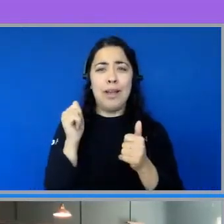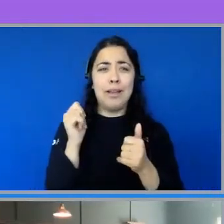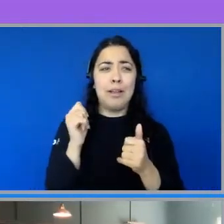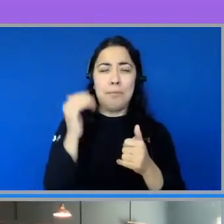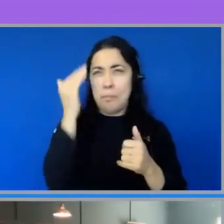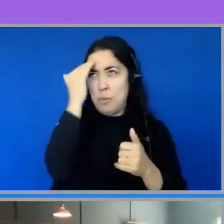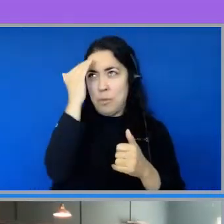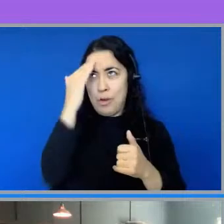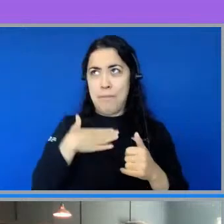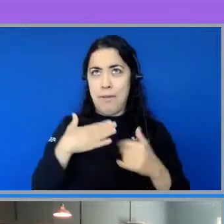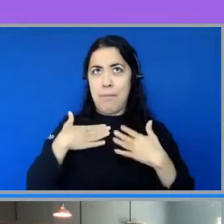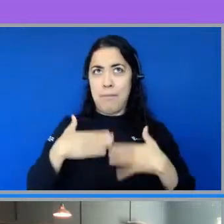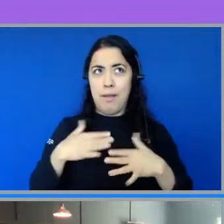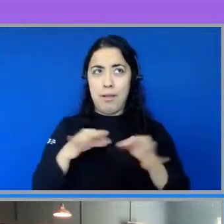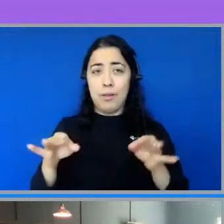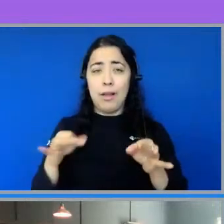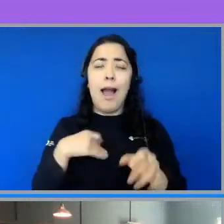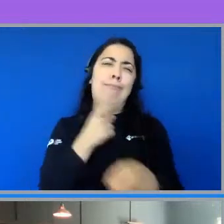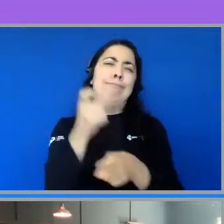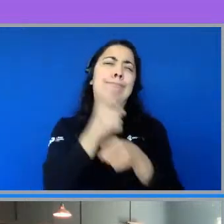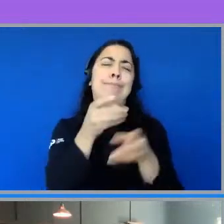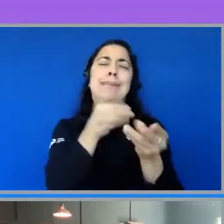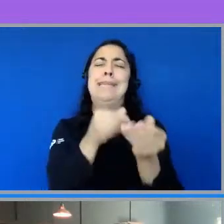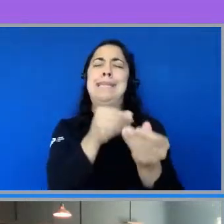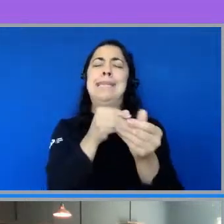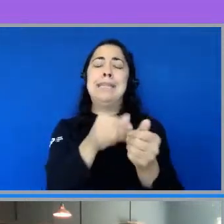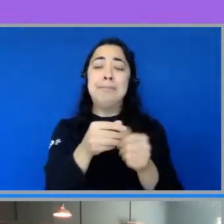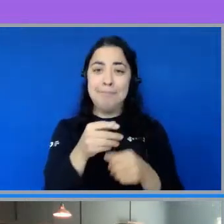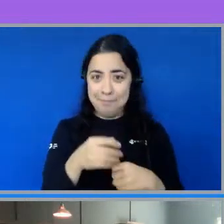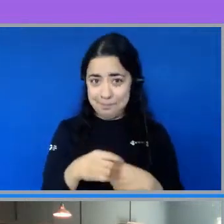aware of that as I go along. I also do joke around a lot, and I